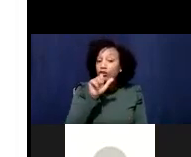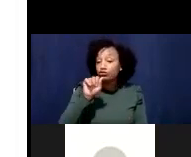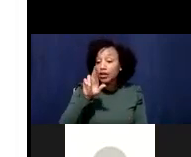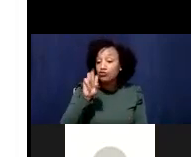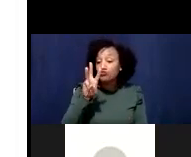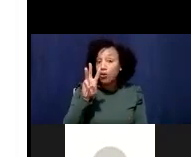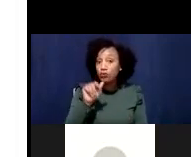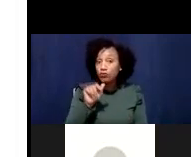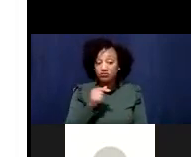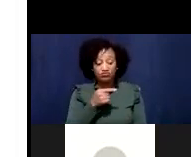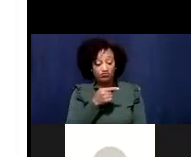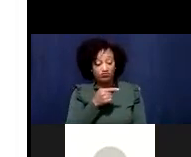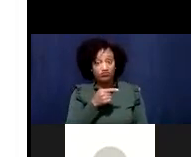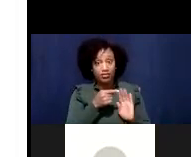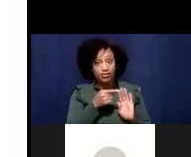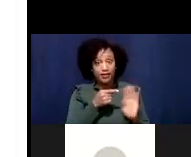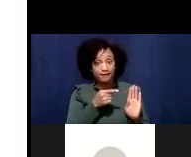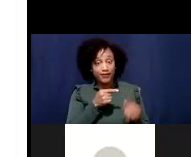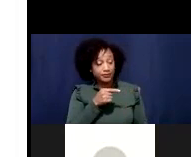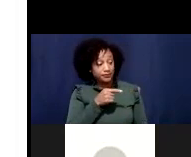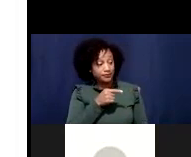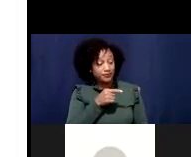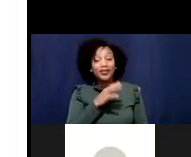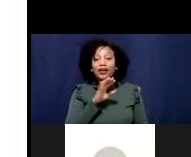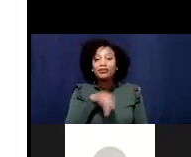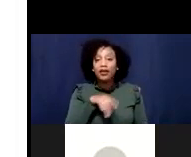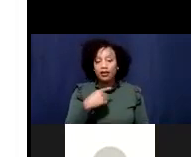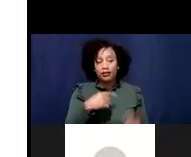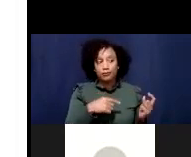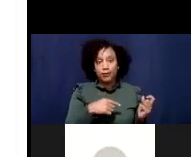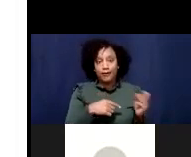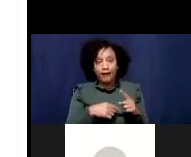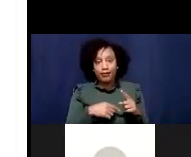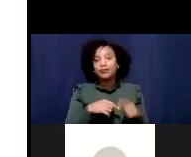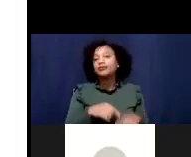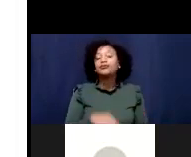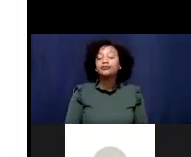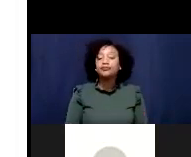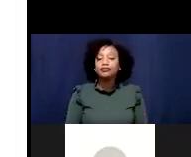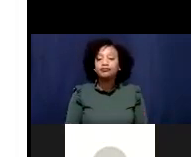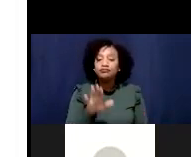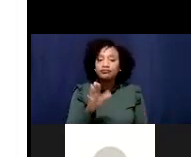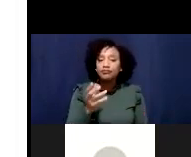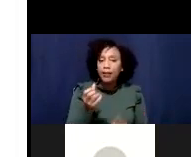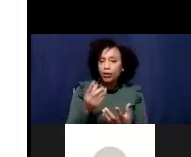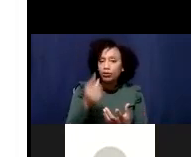and within this criterion we ask the panelist the following. To what extent do you agree with the following,